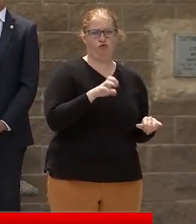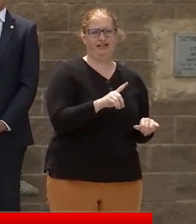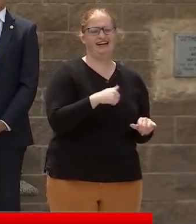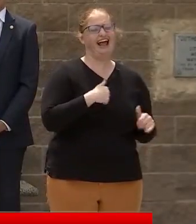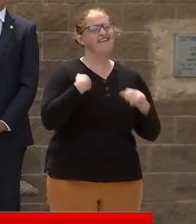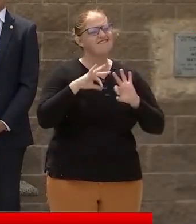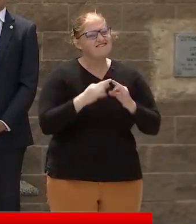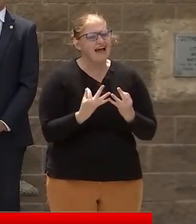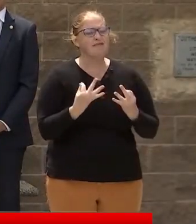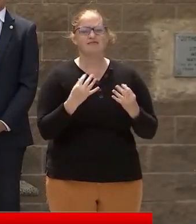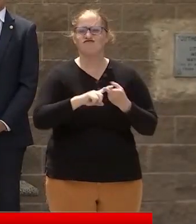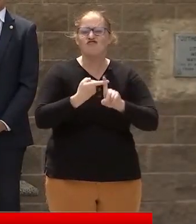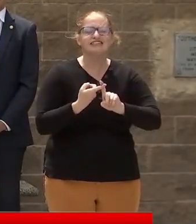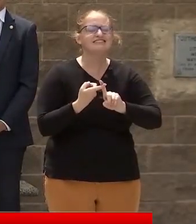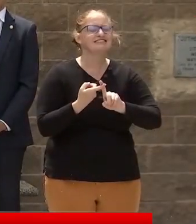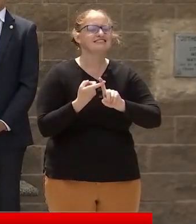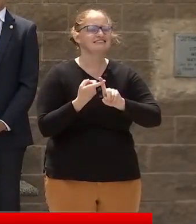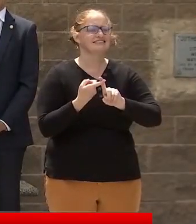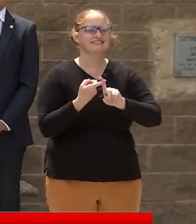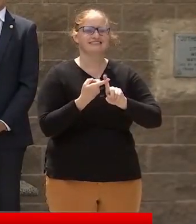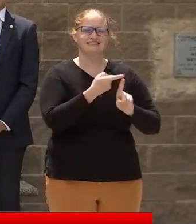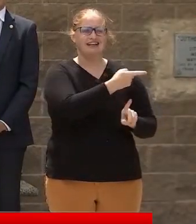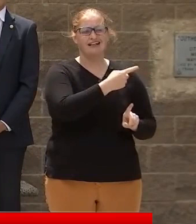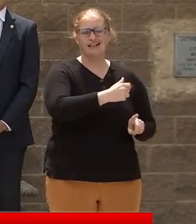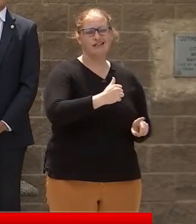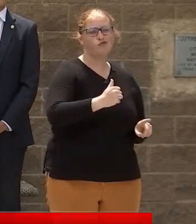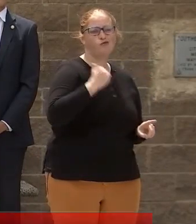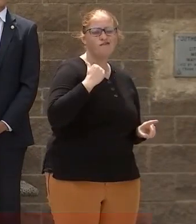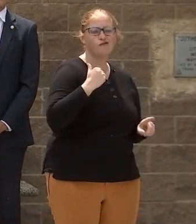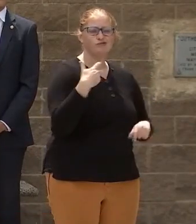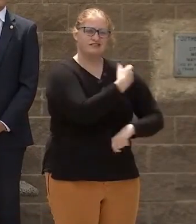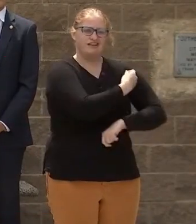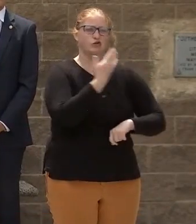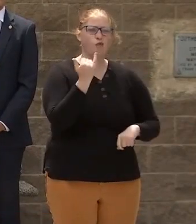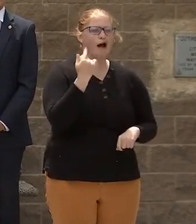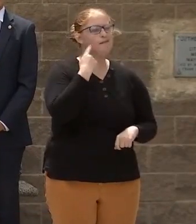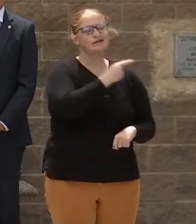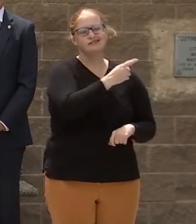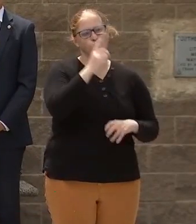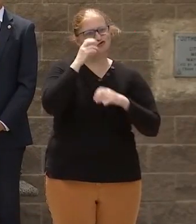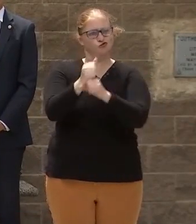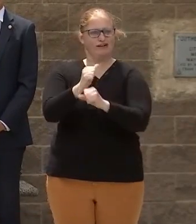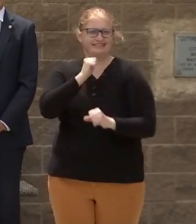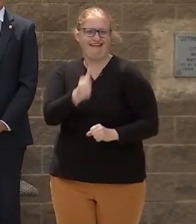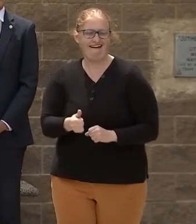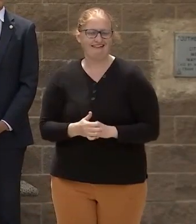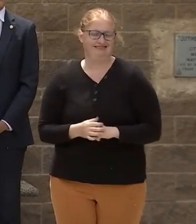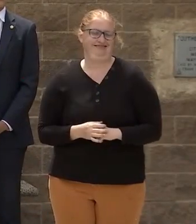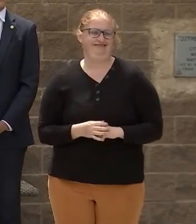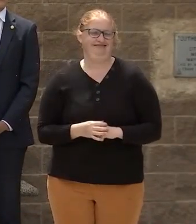ESPECIALLY VULNERABLE BECAUSE ONLY 60% ARE VACCINATED I HAVE. FAMILY MEMBERS AND FRIENDS